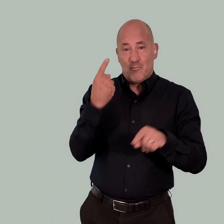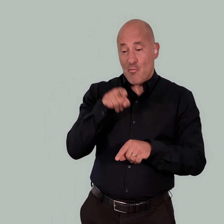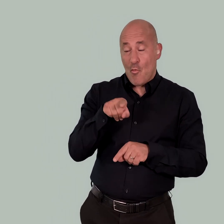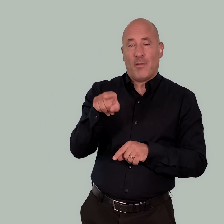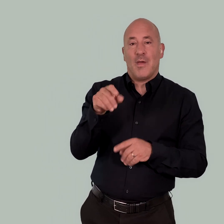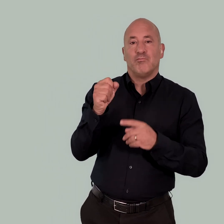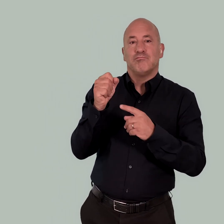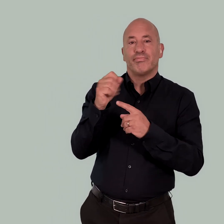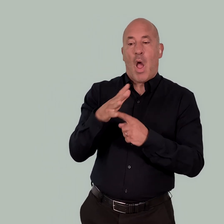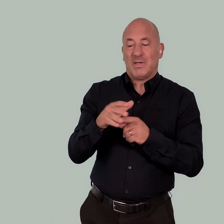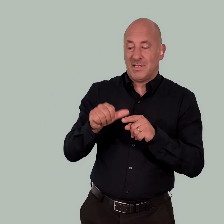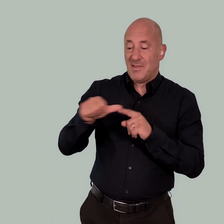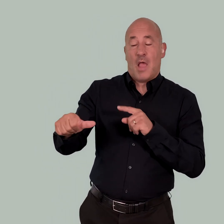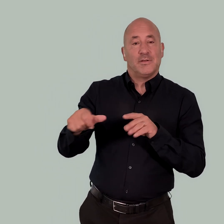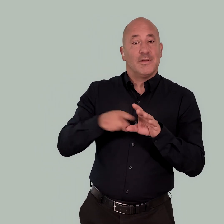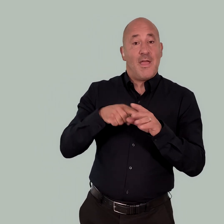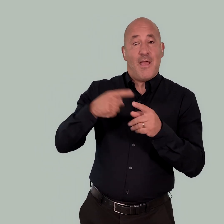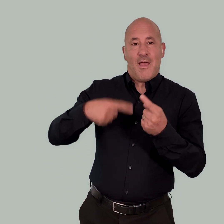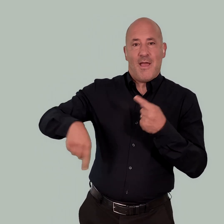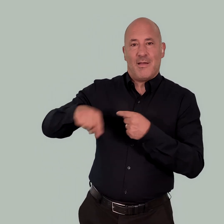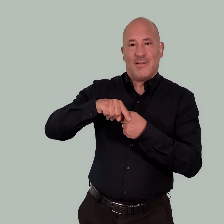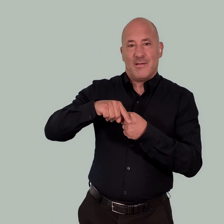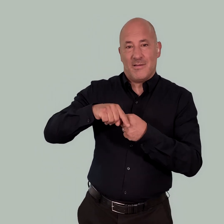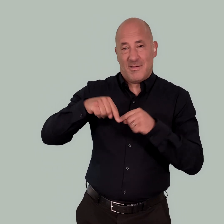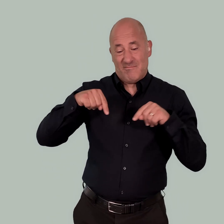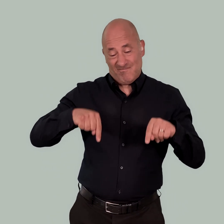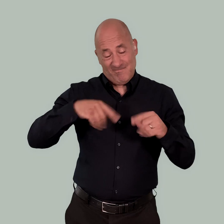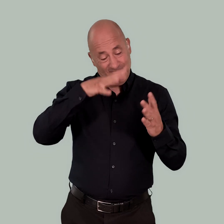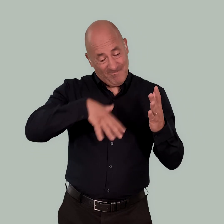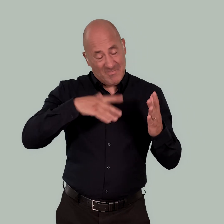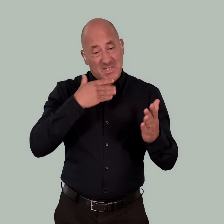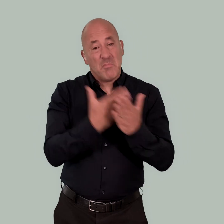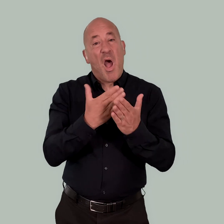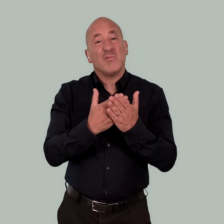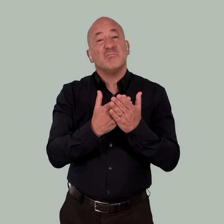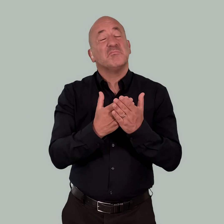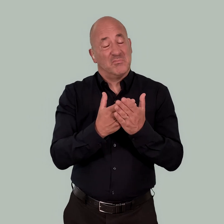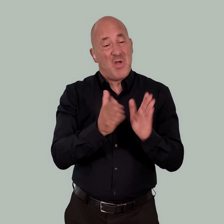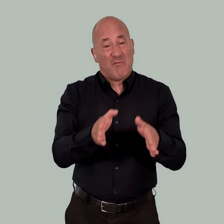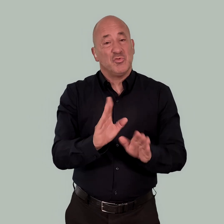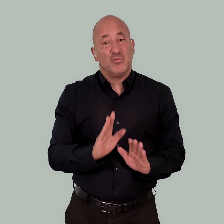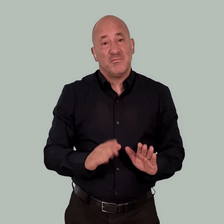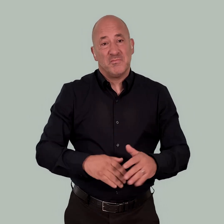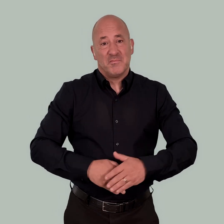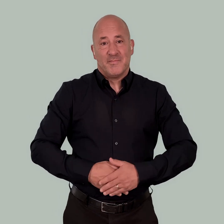One that prioritises the next generation. This review demands that it does.